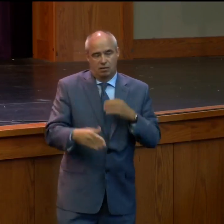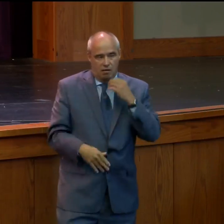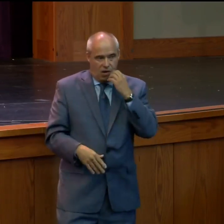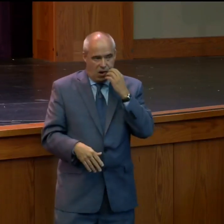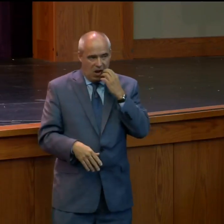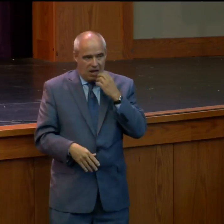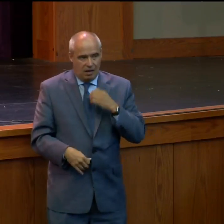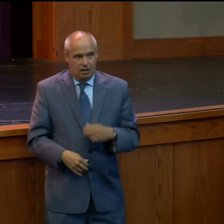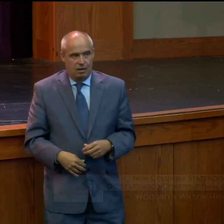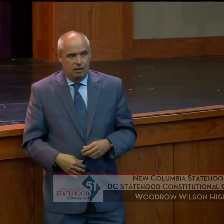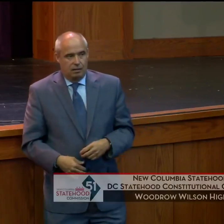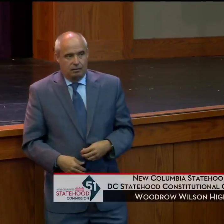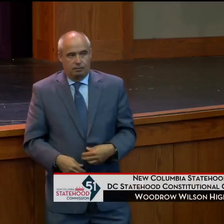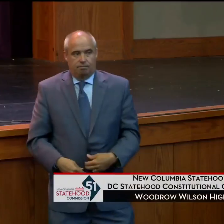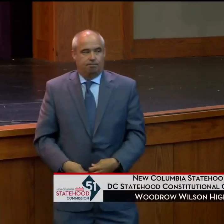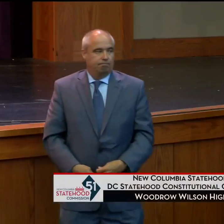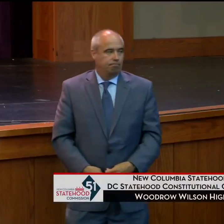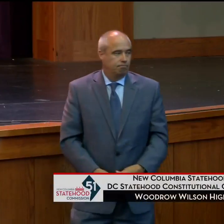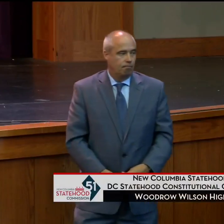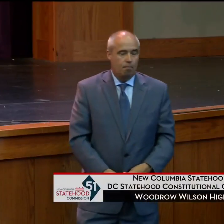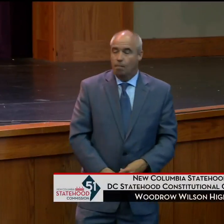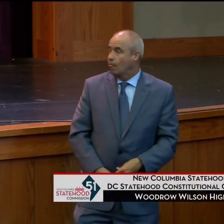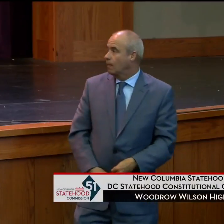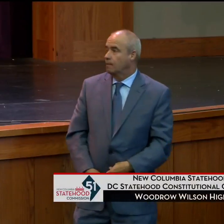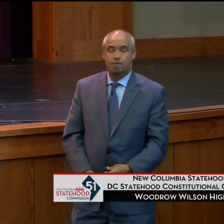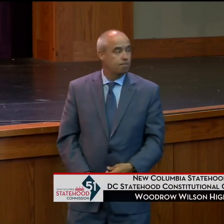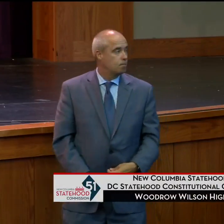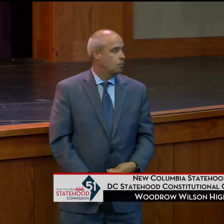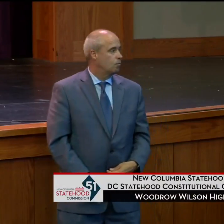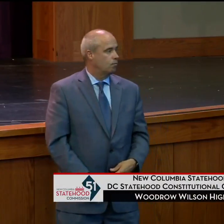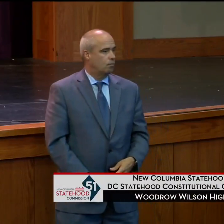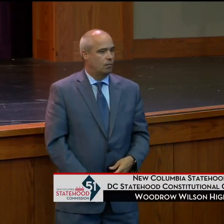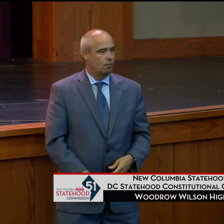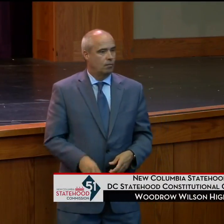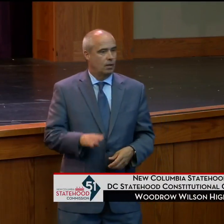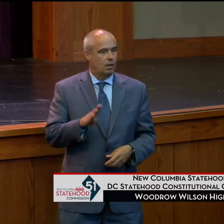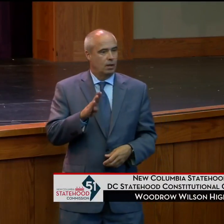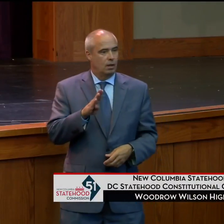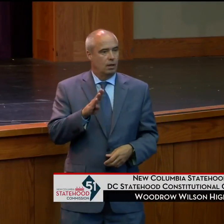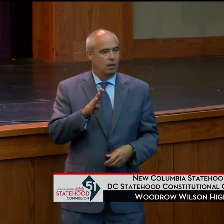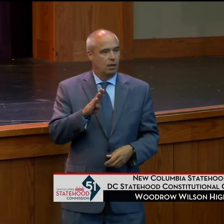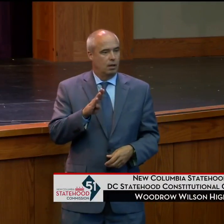THANK YOU VERY MUCH.